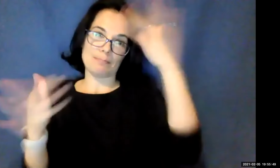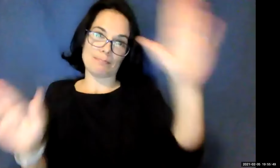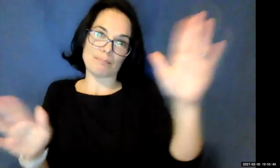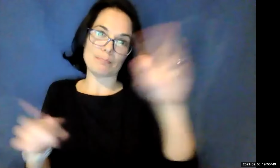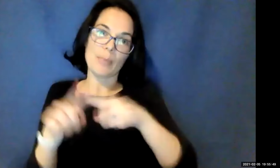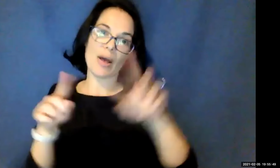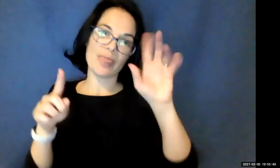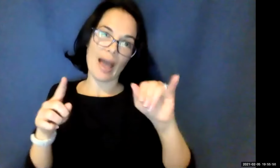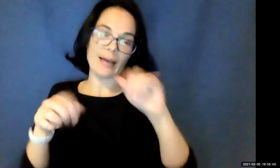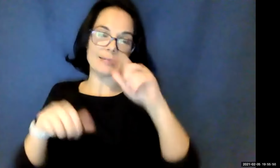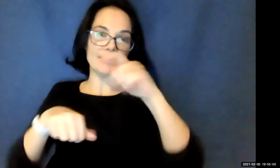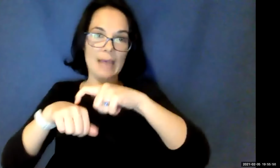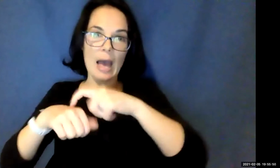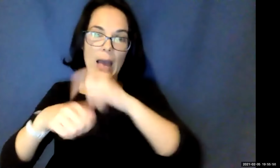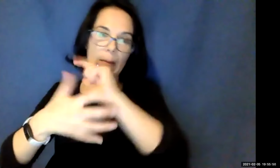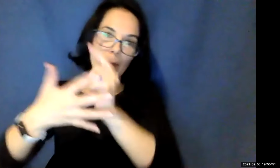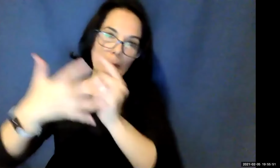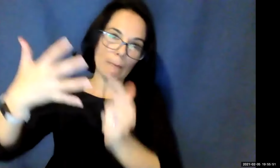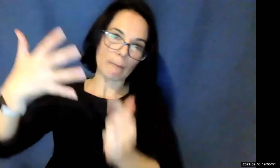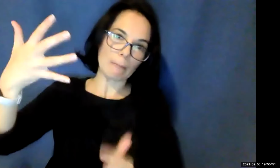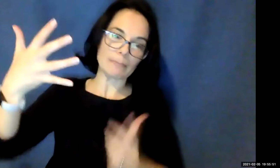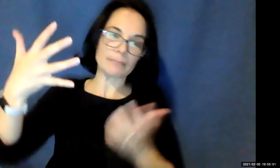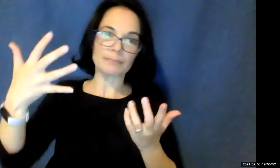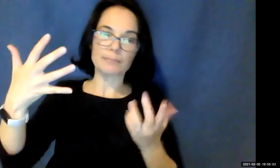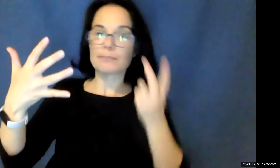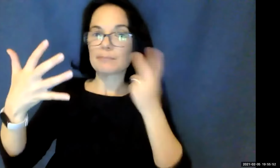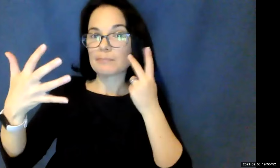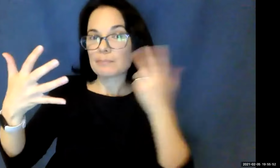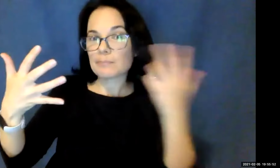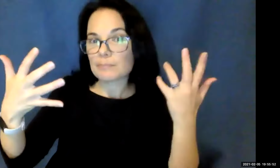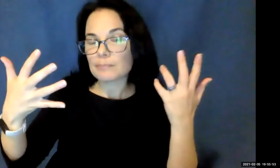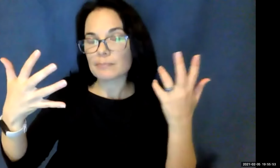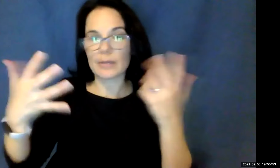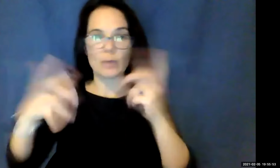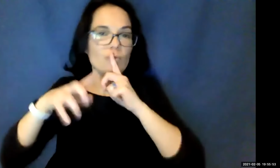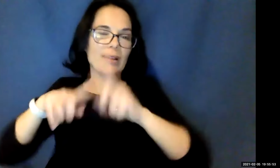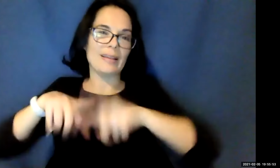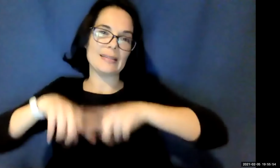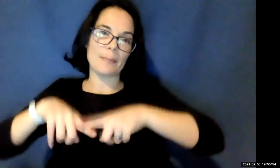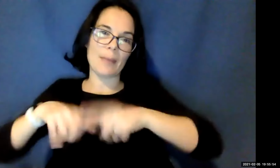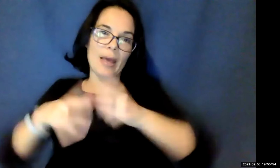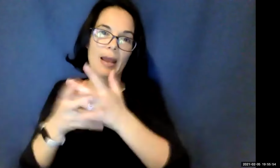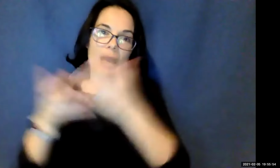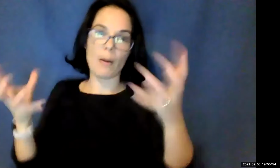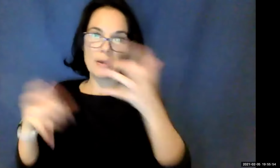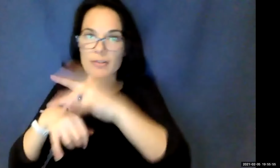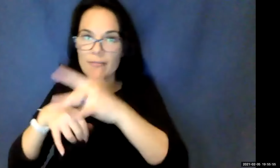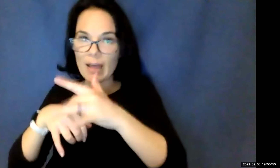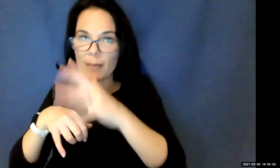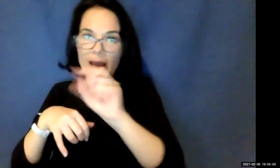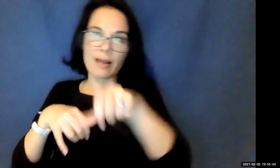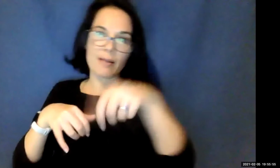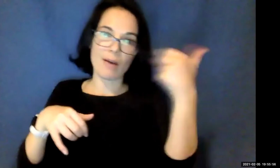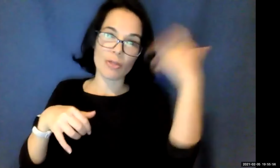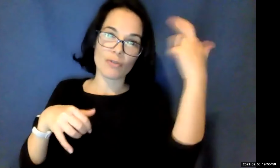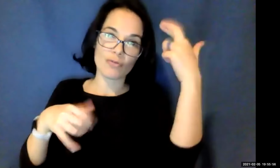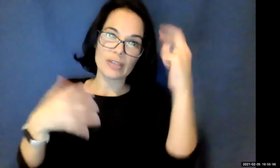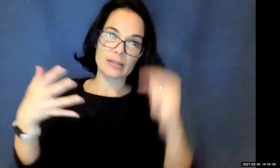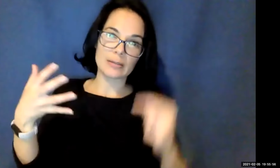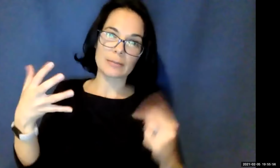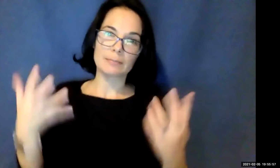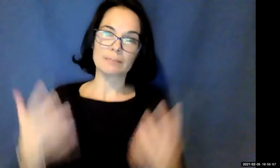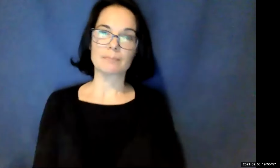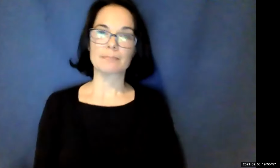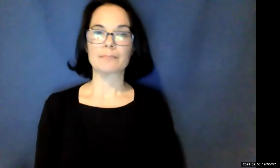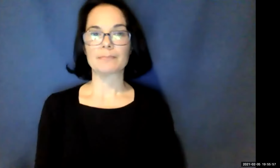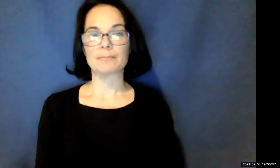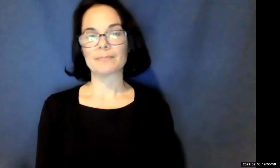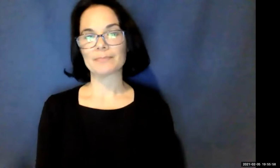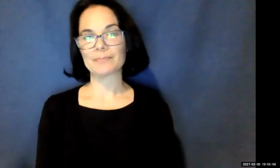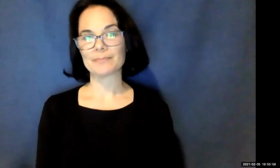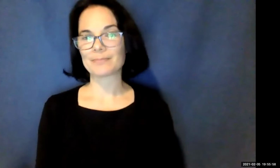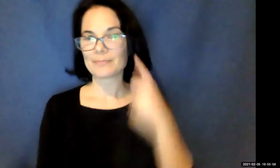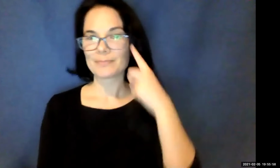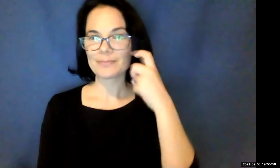So hopefully that gives you a better sense, but again it depends on multiple factors as you heard.